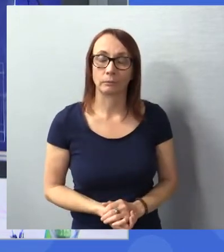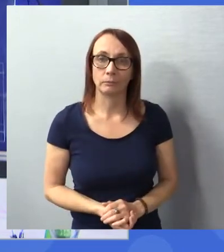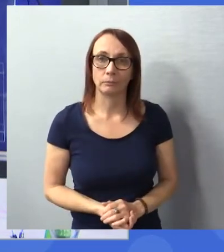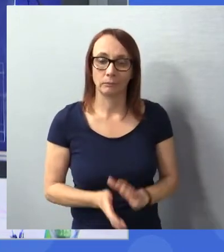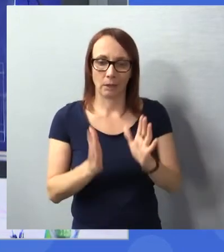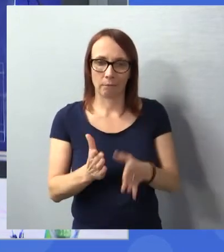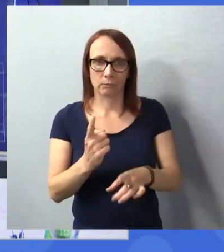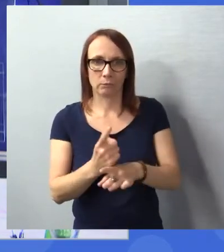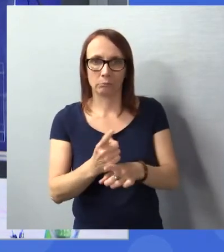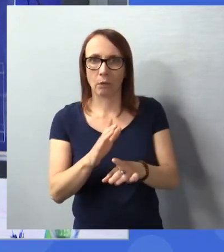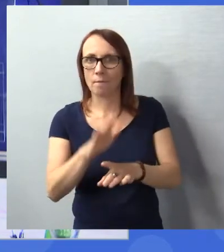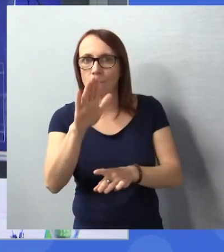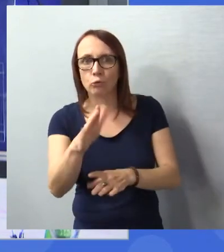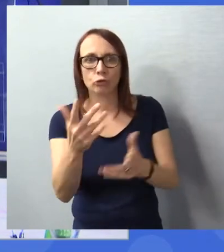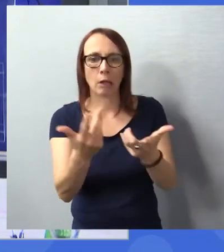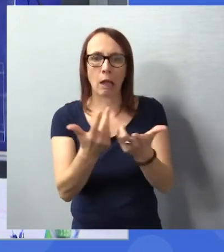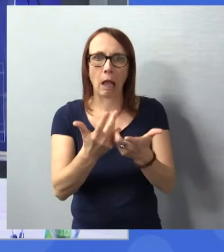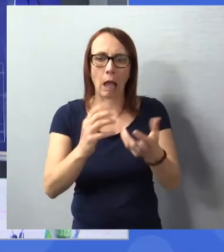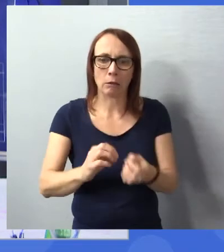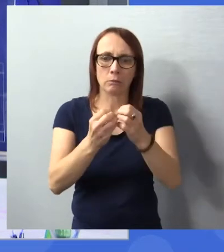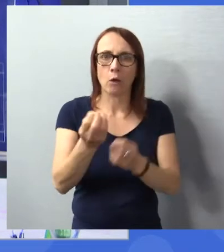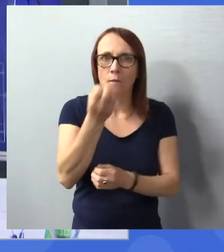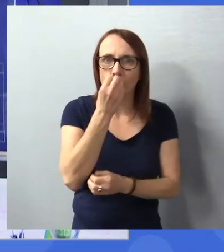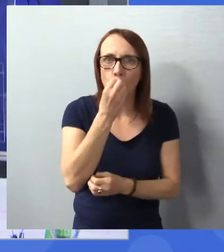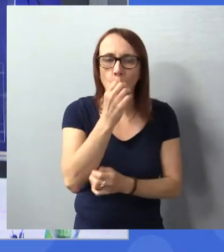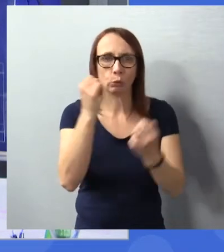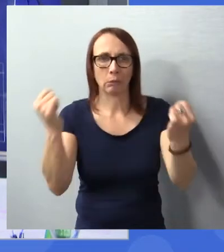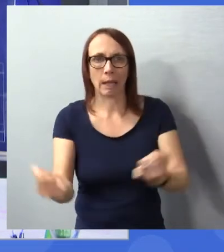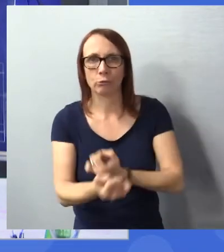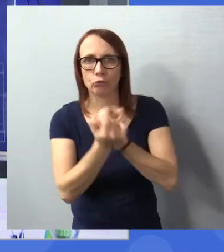future of food production and energy in Scotland and we need to have the powers